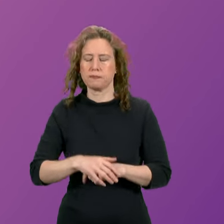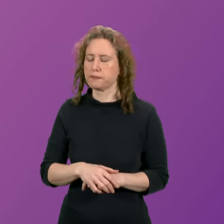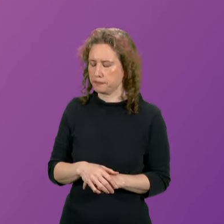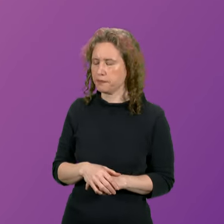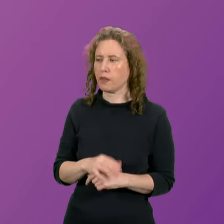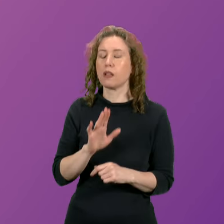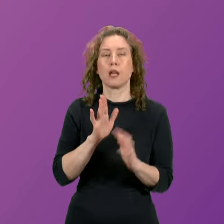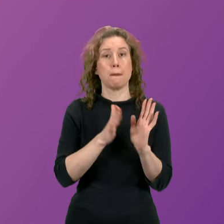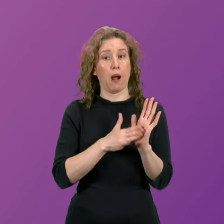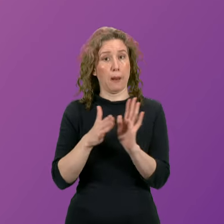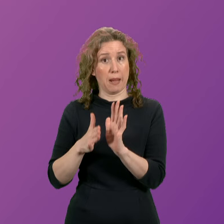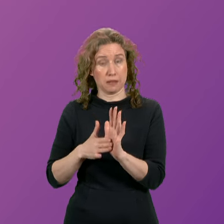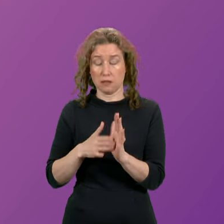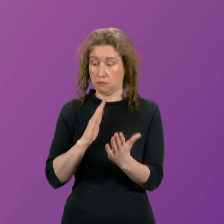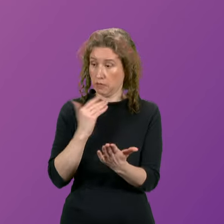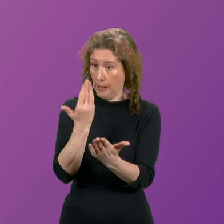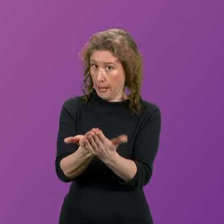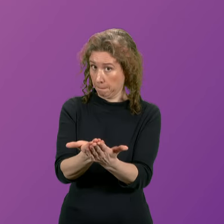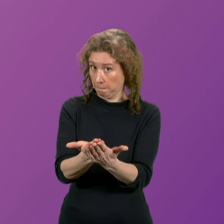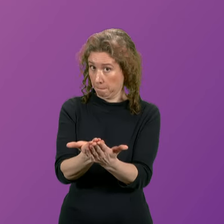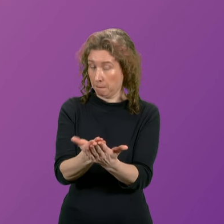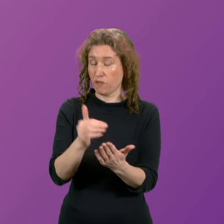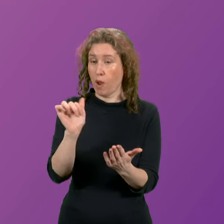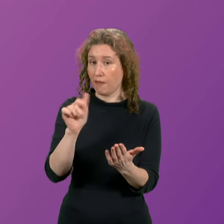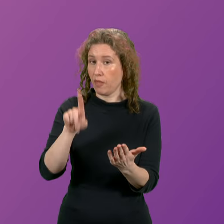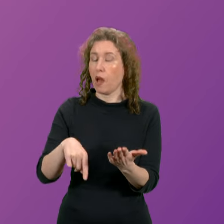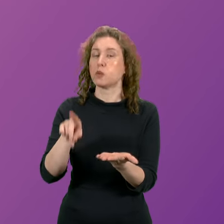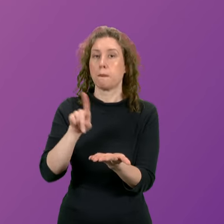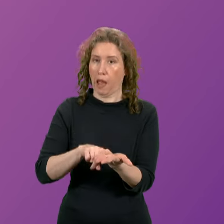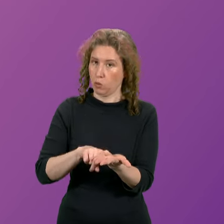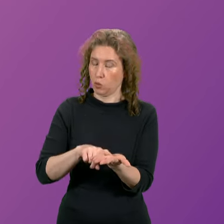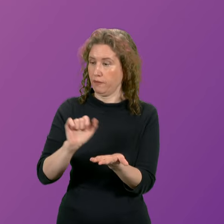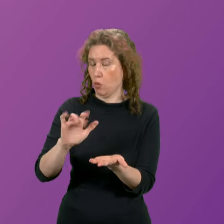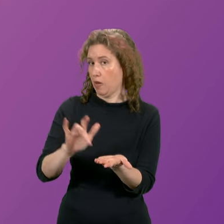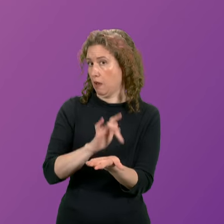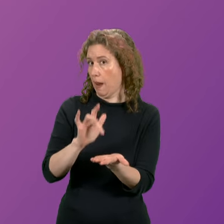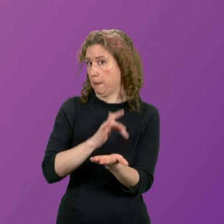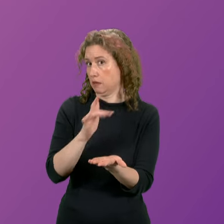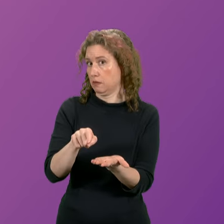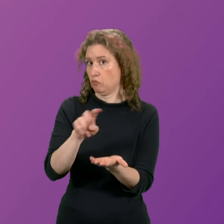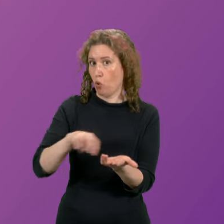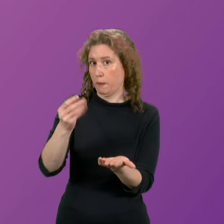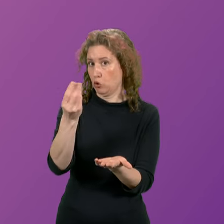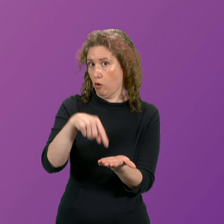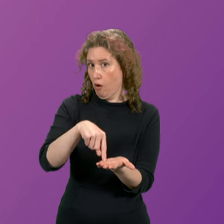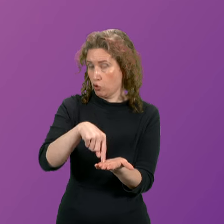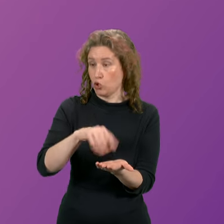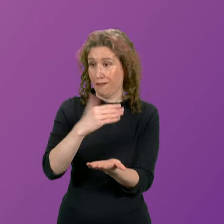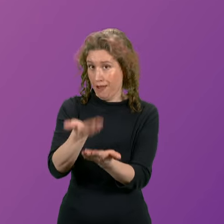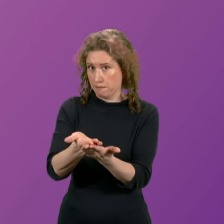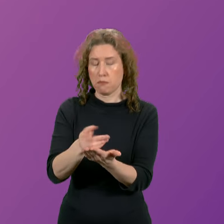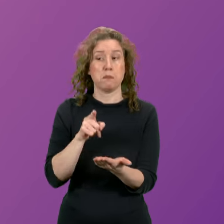Michael Matheson made a false claim for £11,000 of taxpayers’ money. He was untruthful,